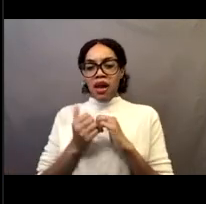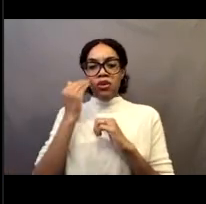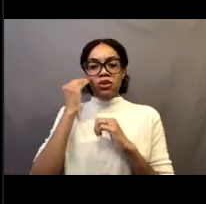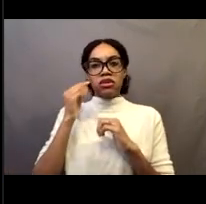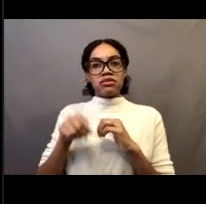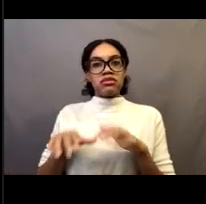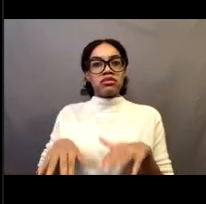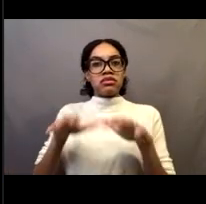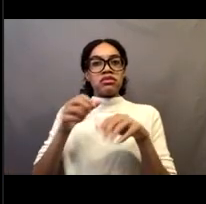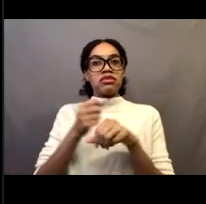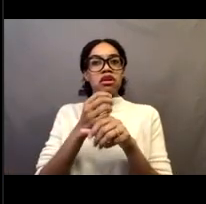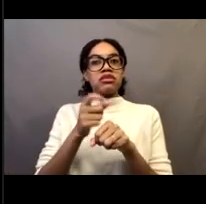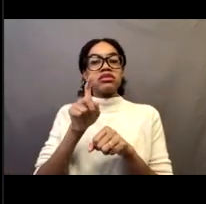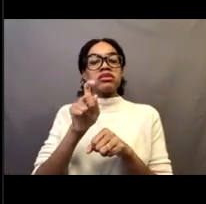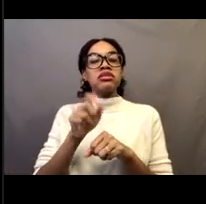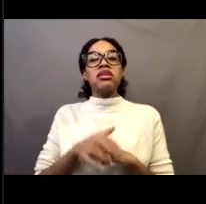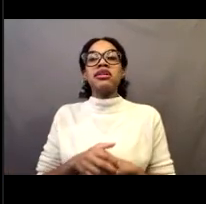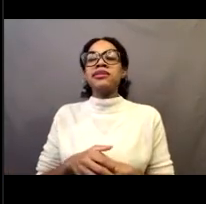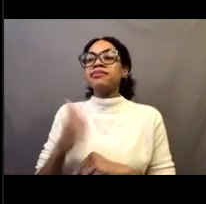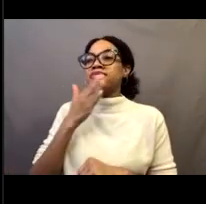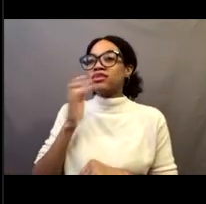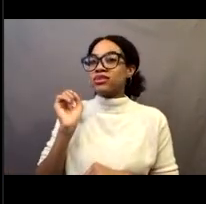That's a really good question. And I think you can get a sense